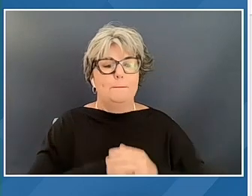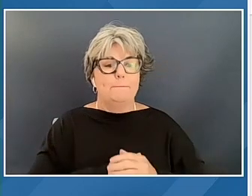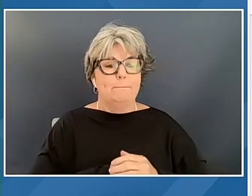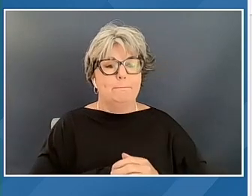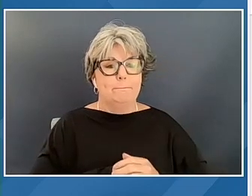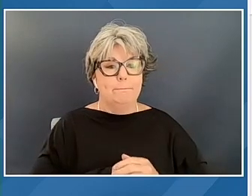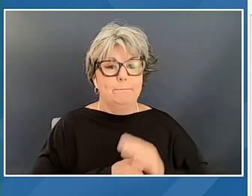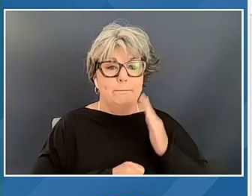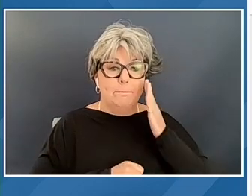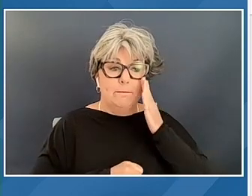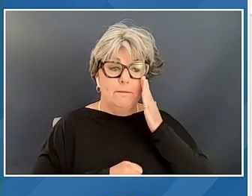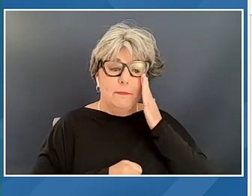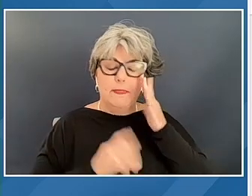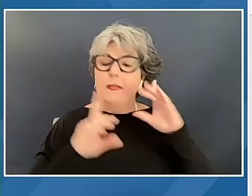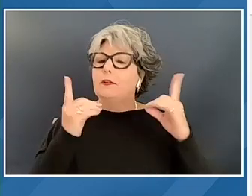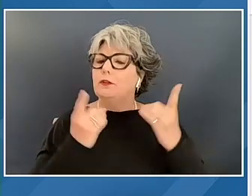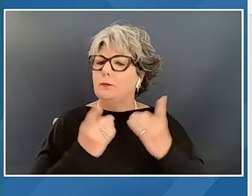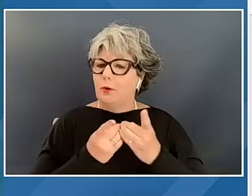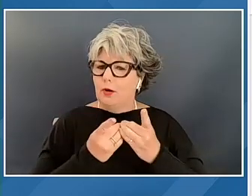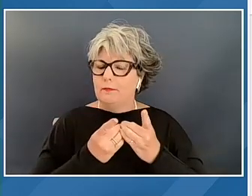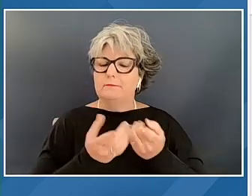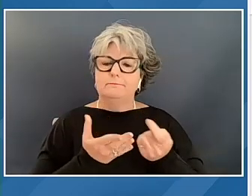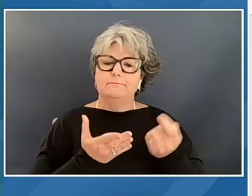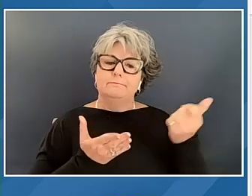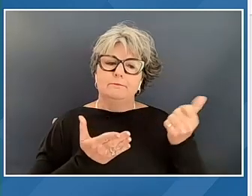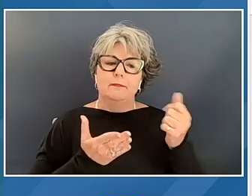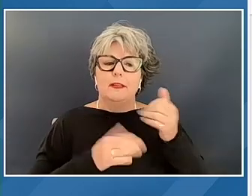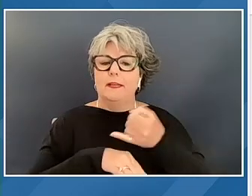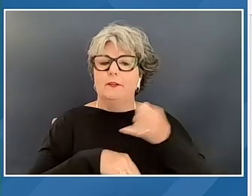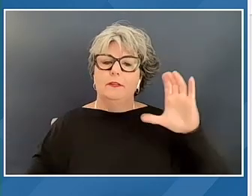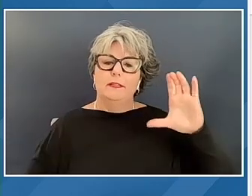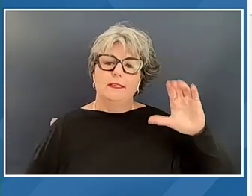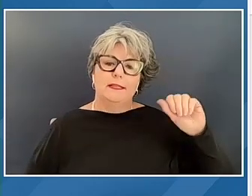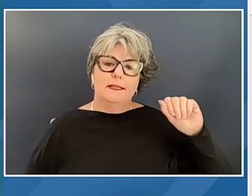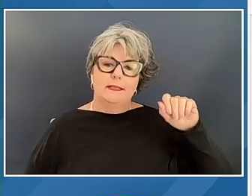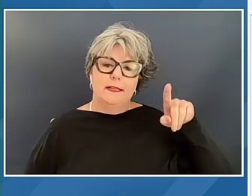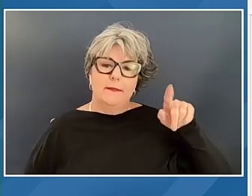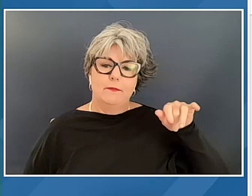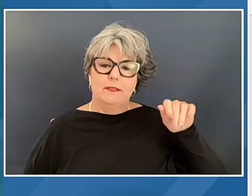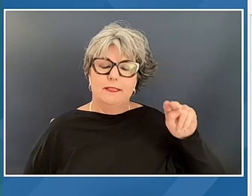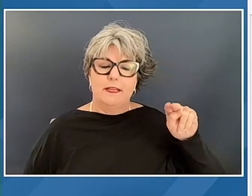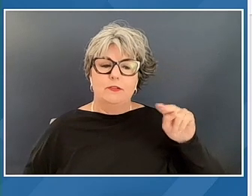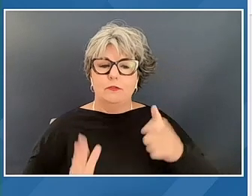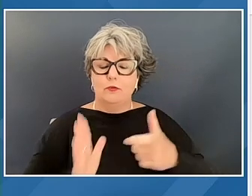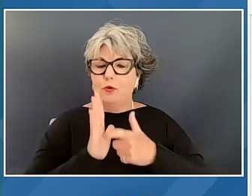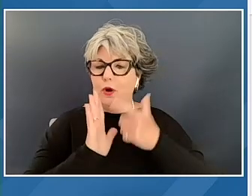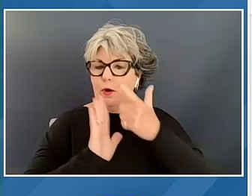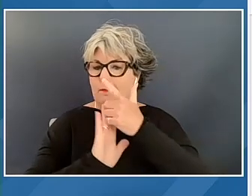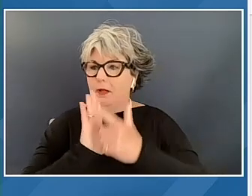The Department eliminated interest capitalization where previously required by regulation, and created new provisions